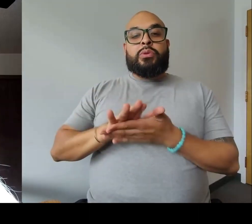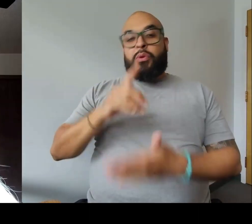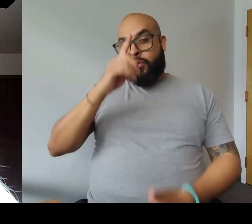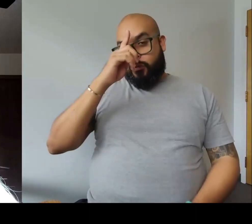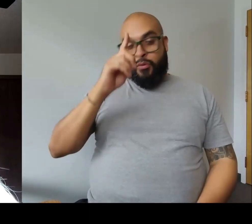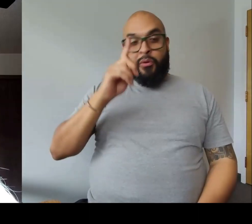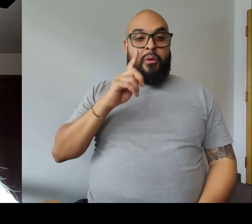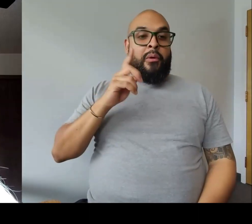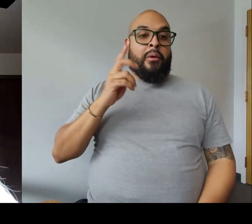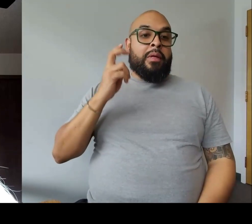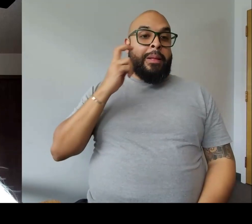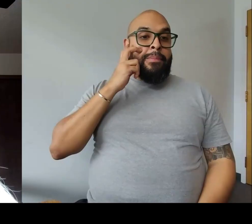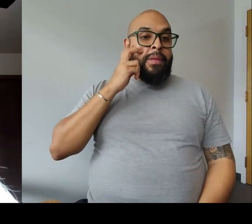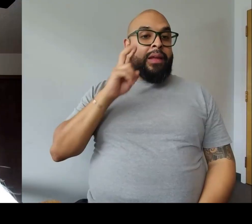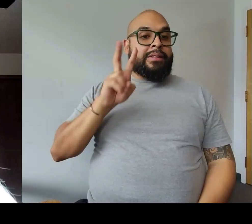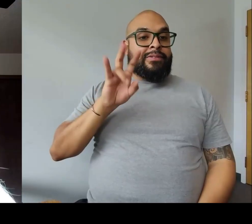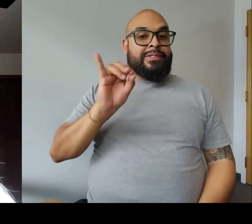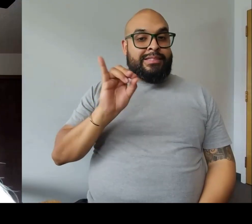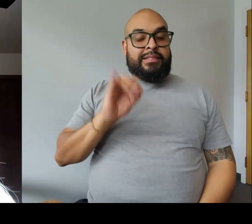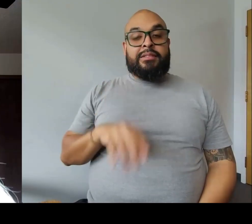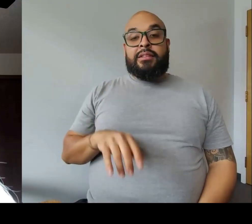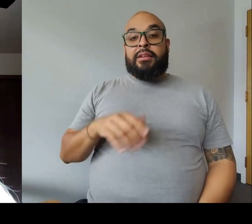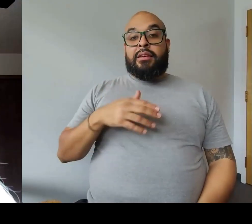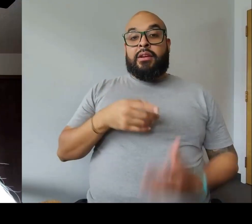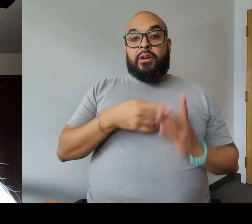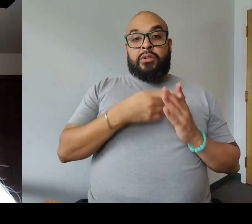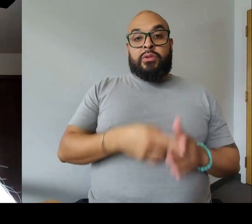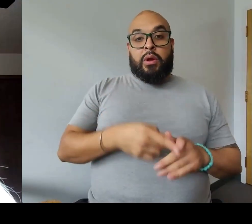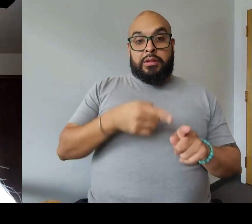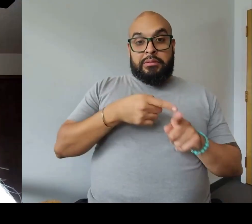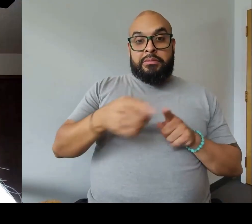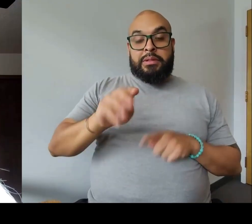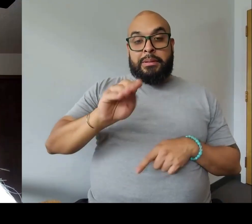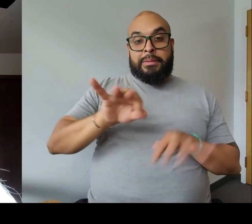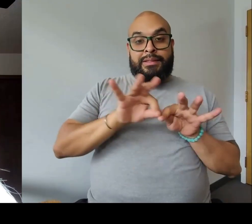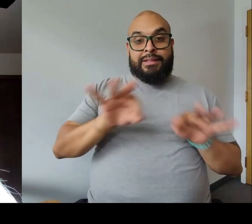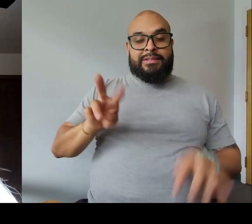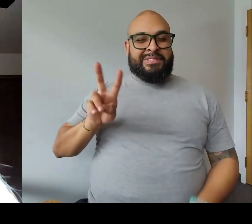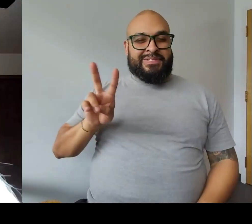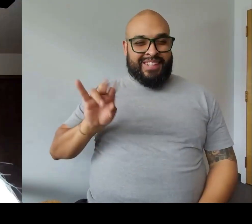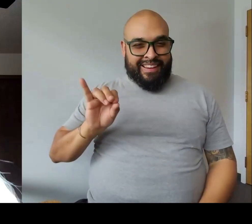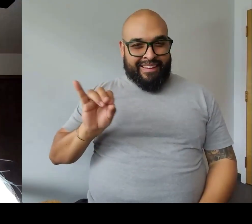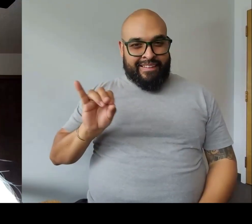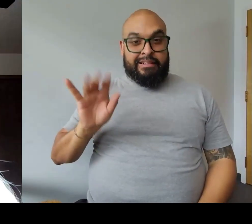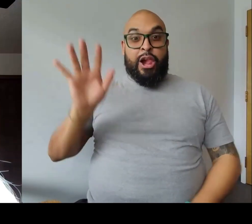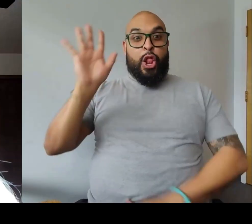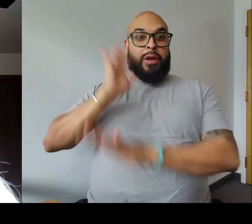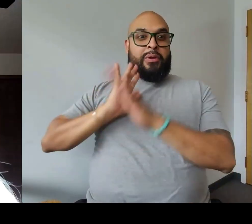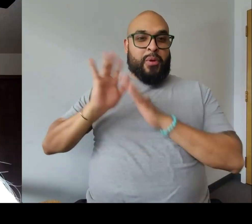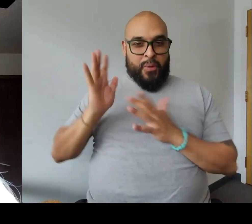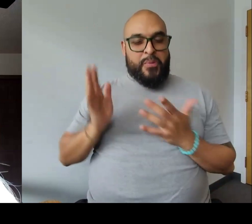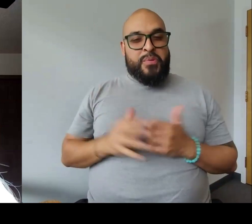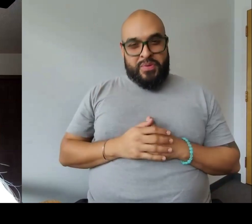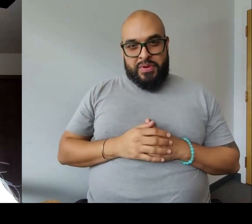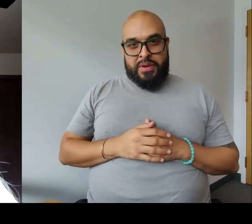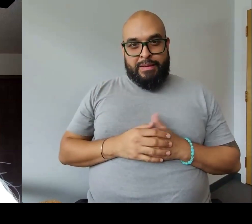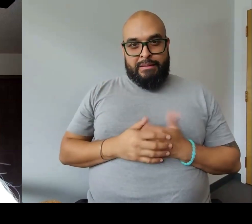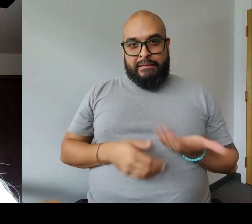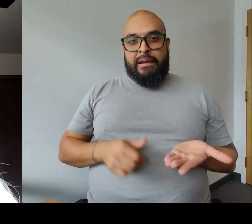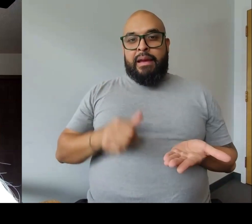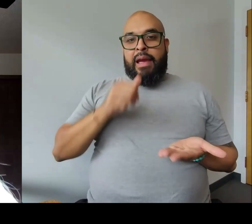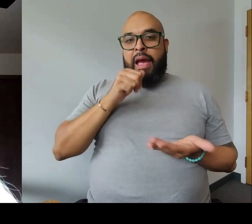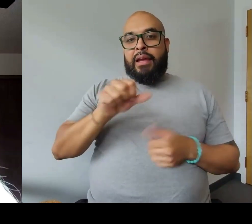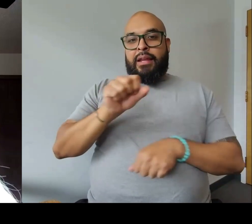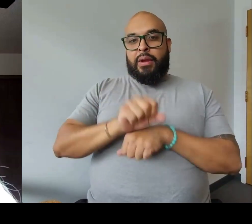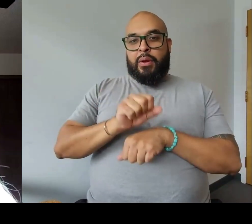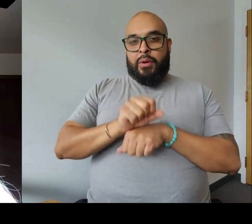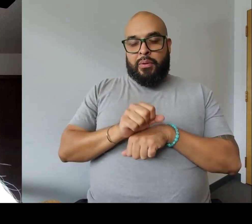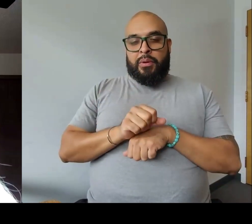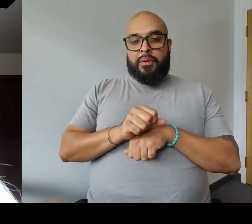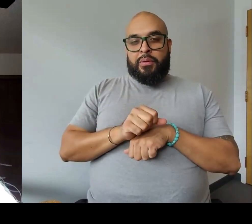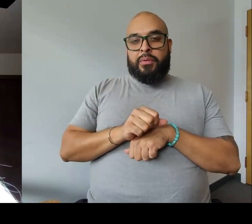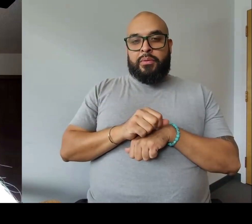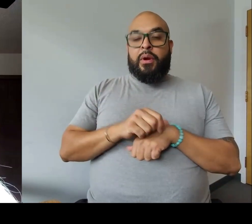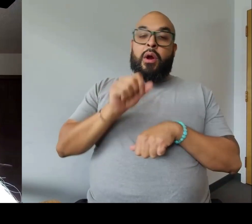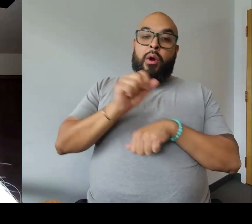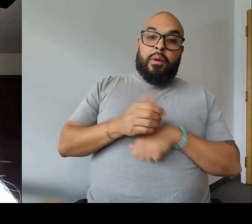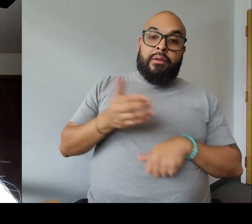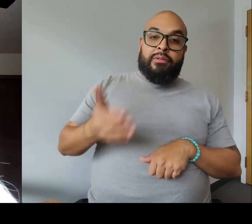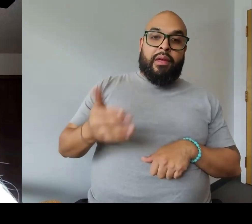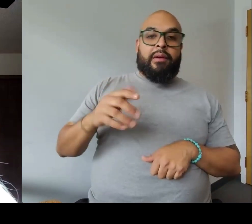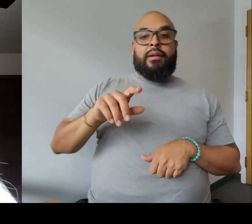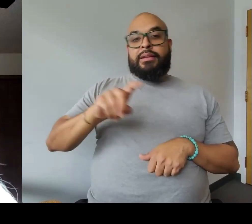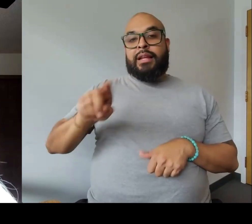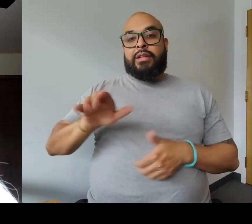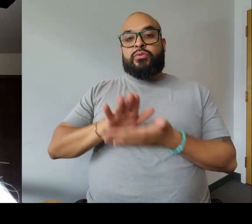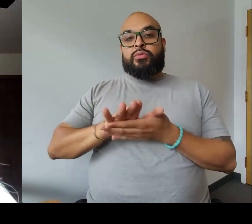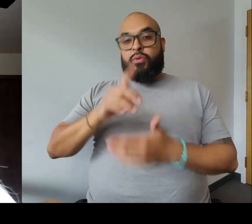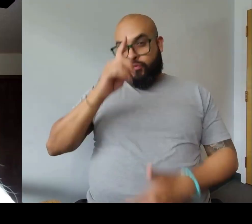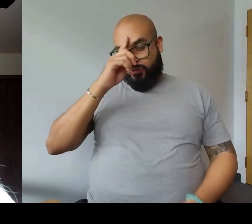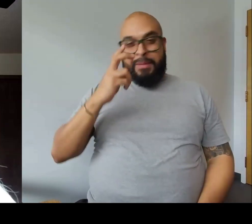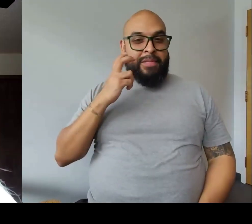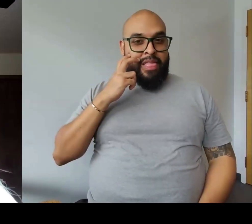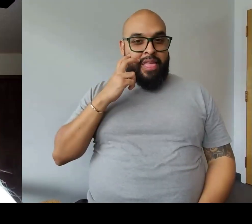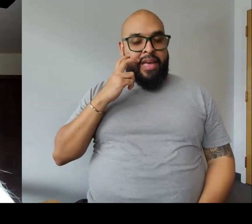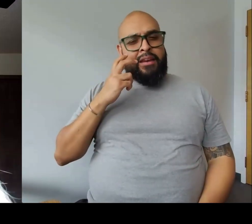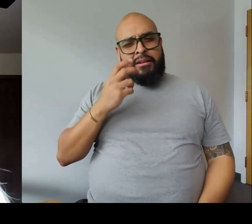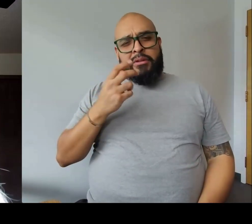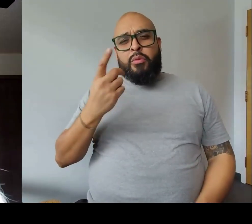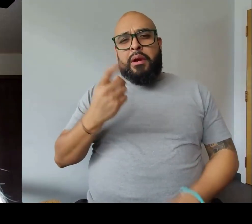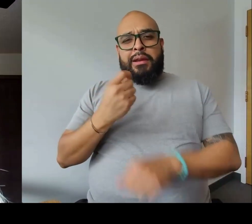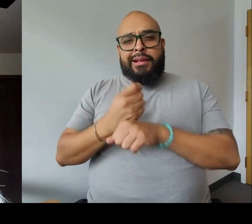I started off getting my career, my master's degree in VI long ago and did work for a year at the Texas School for the Blind in several summer schools, but I discovered that I just really had a passion for learning how to teach reading.